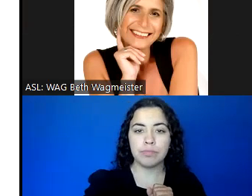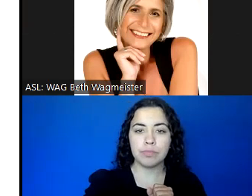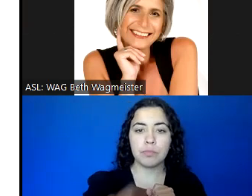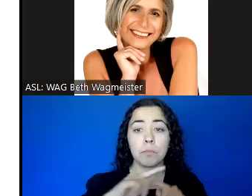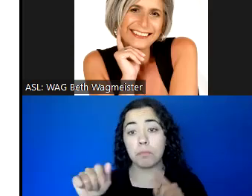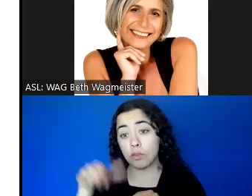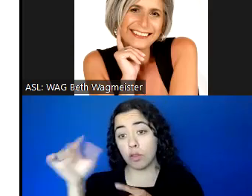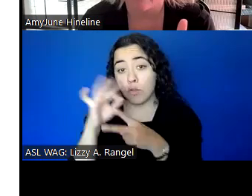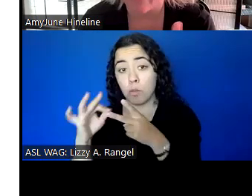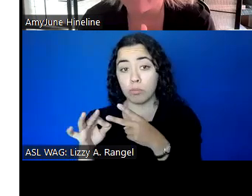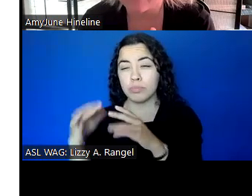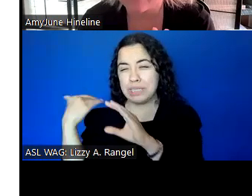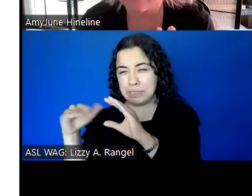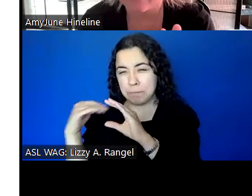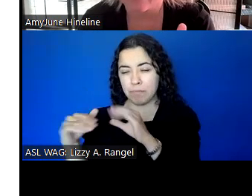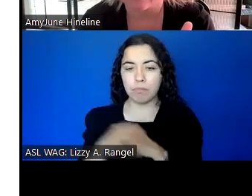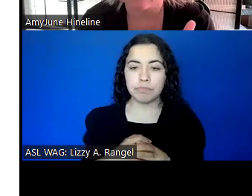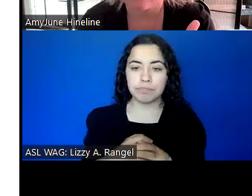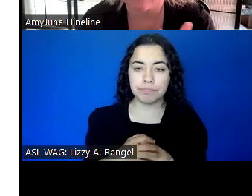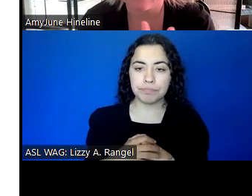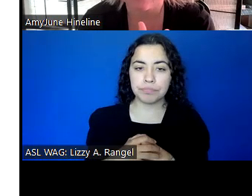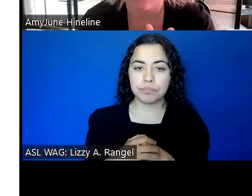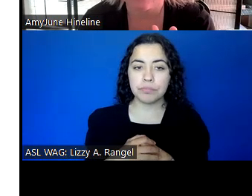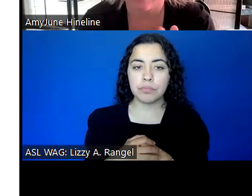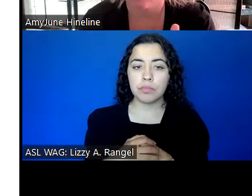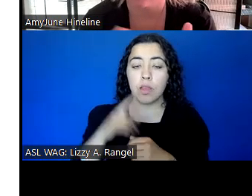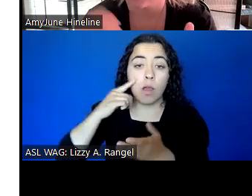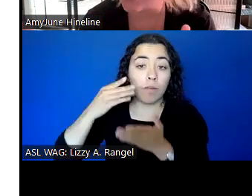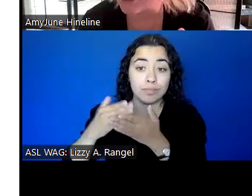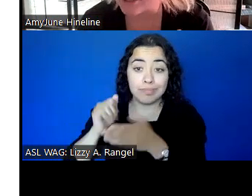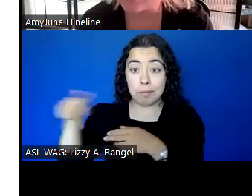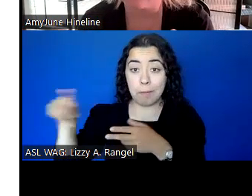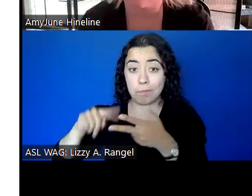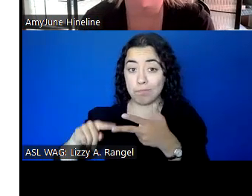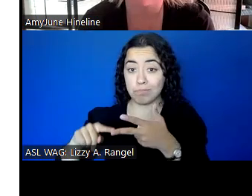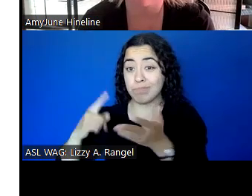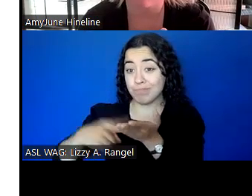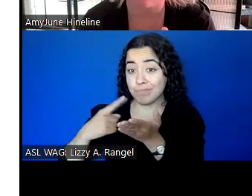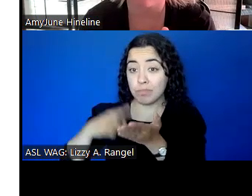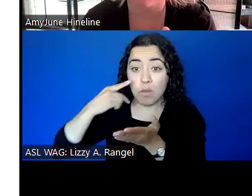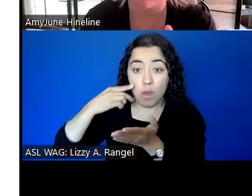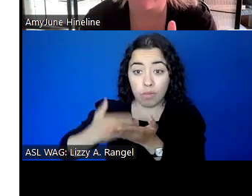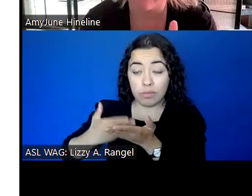app like texting. And that many of us have our texting apps on our computers. So we can